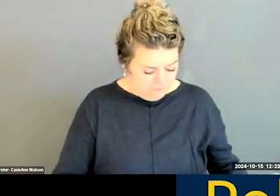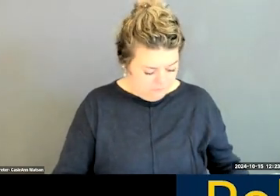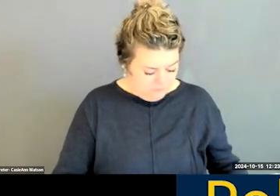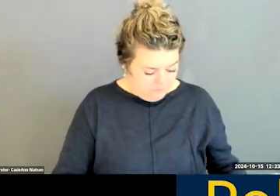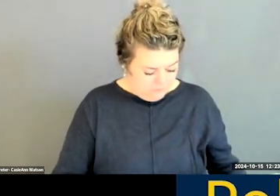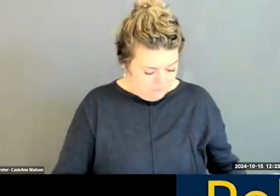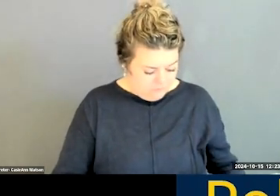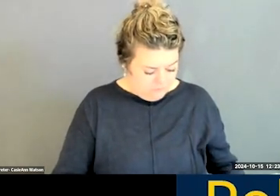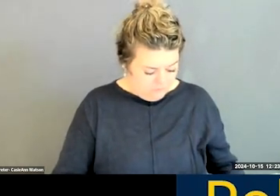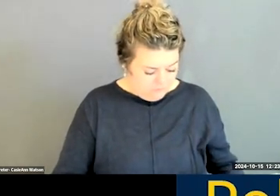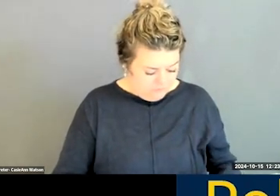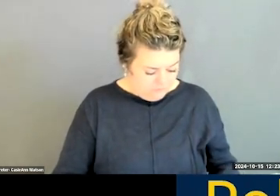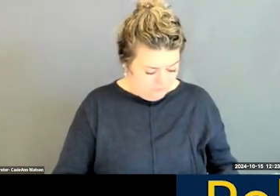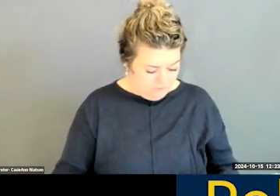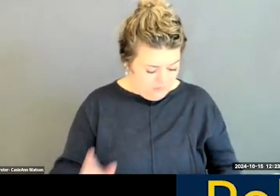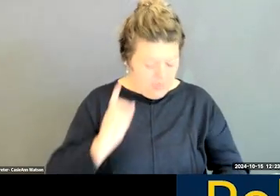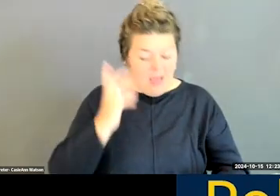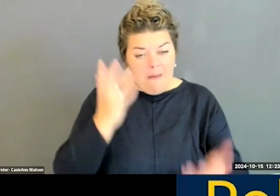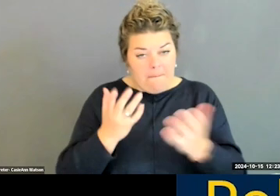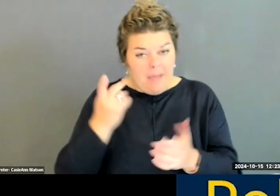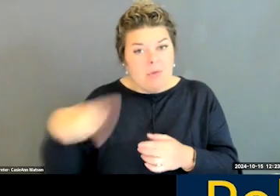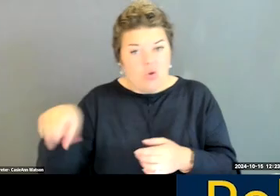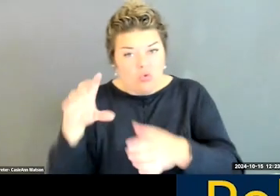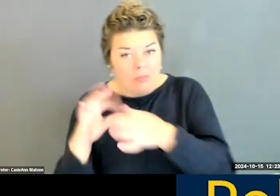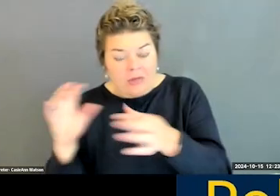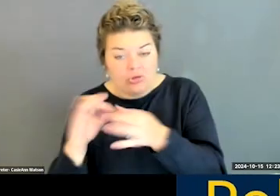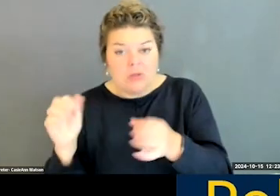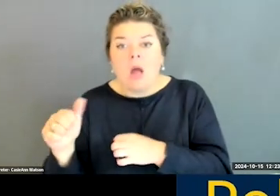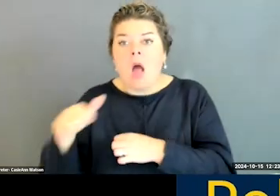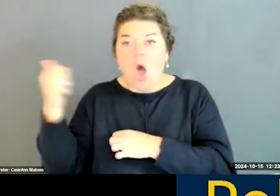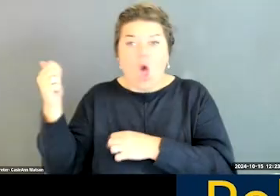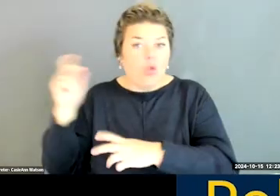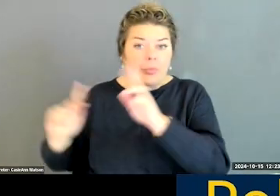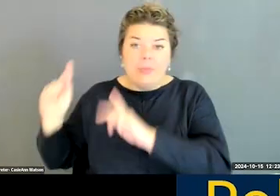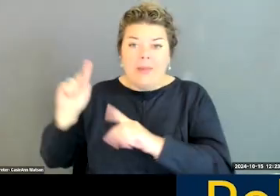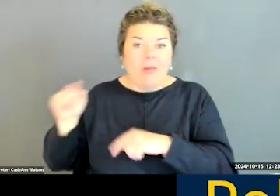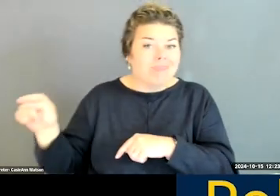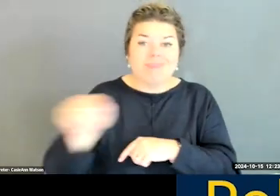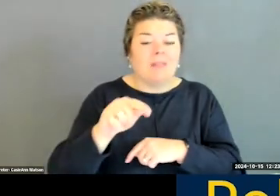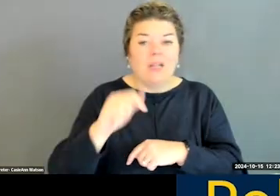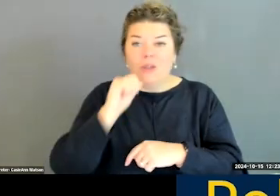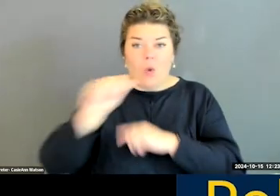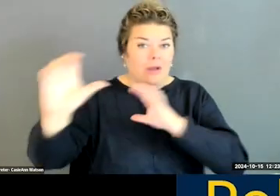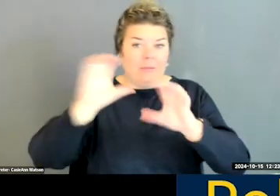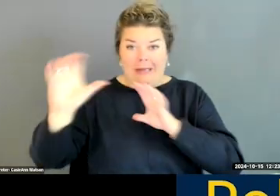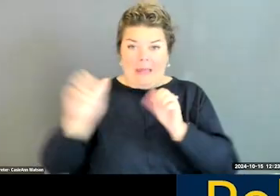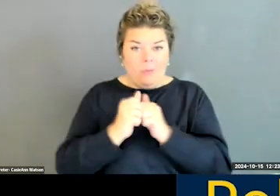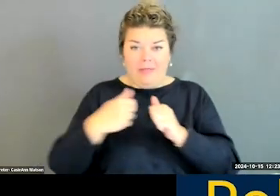Maybe for those of you who stated that others do not often effectively communicate with you,